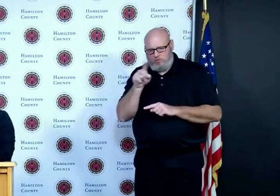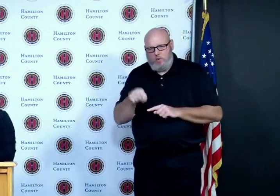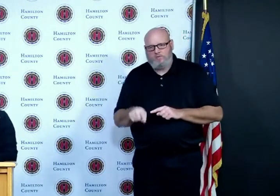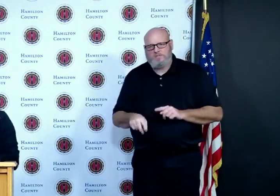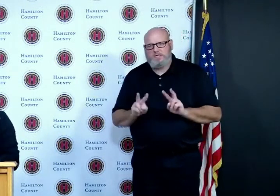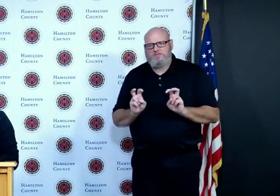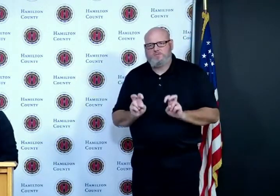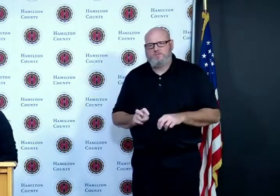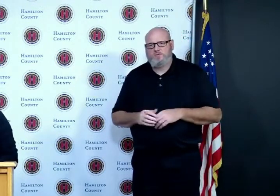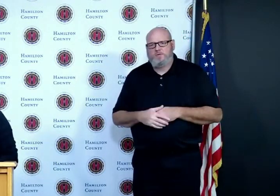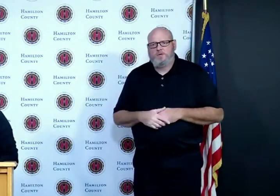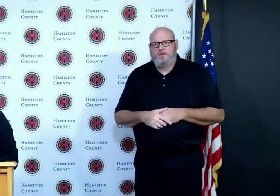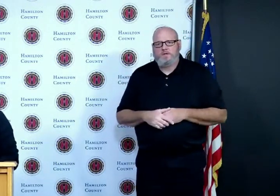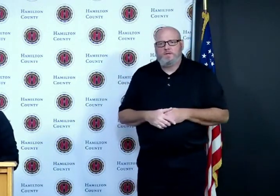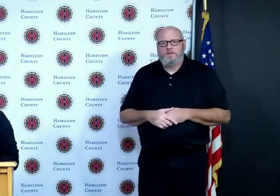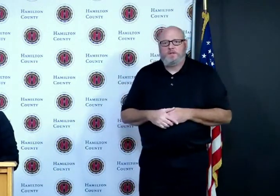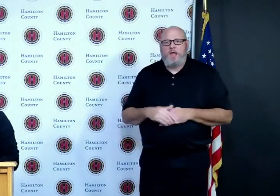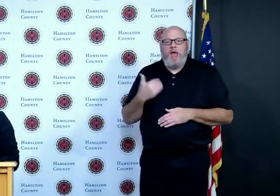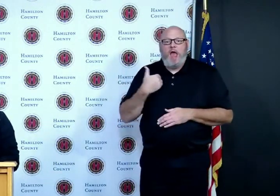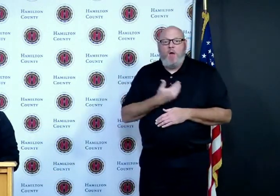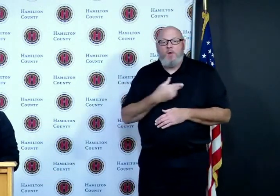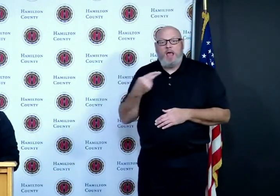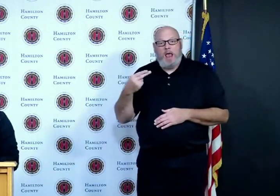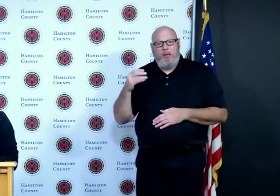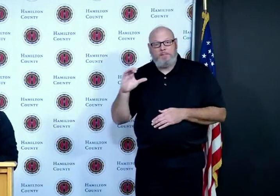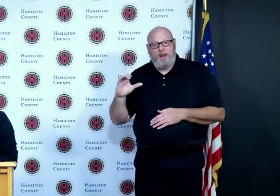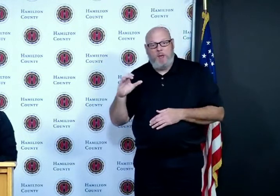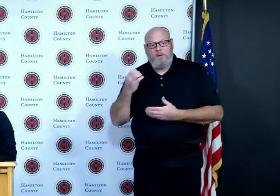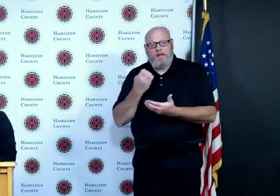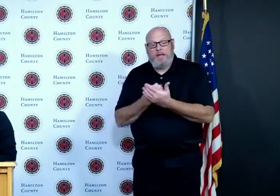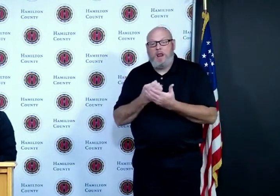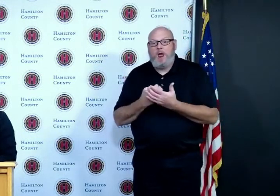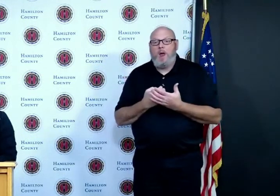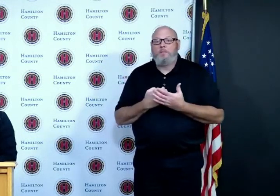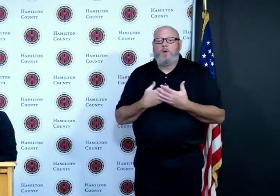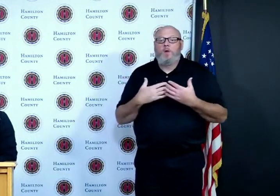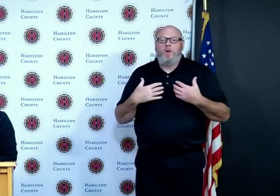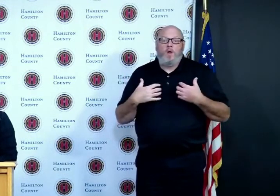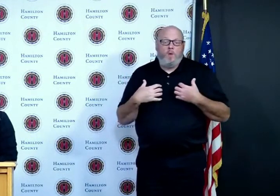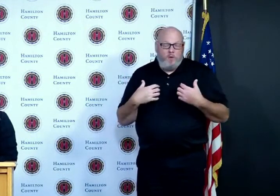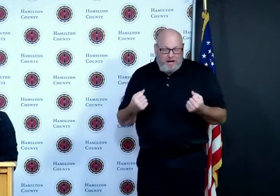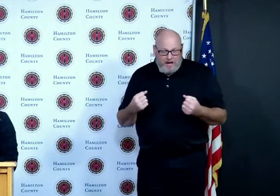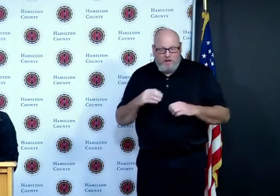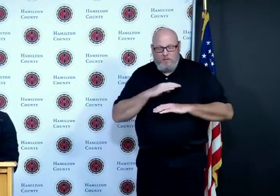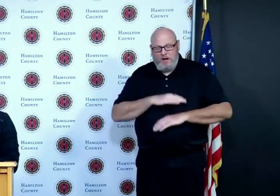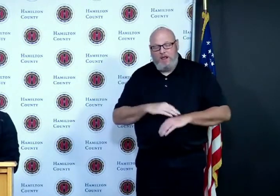Economic Recovery Relief Task Force we've hit the ground running and we have talked to a lot of